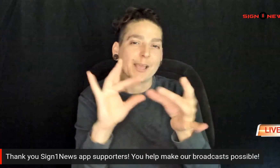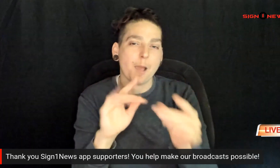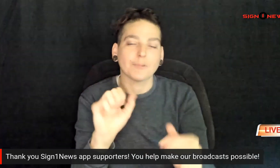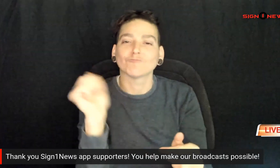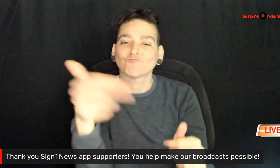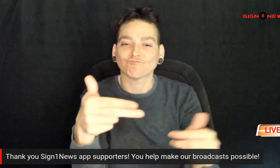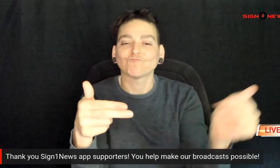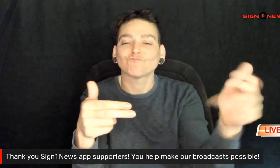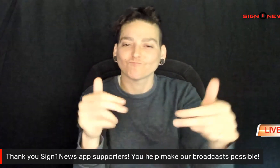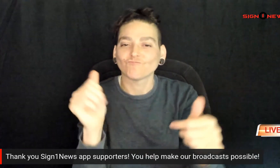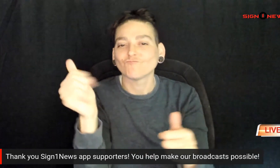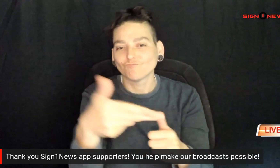we might even share your comment